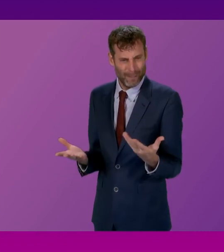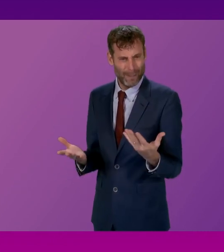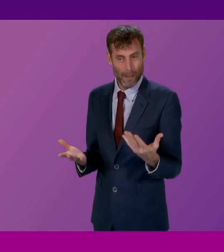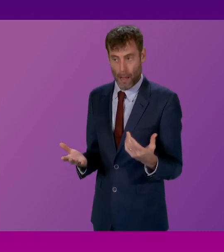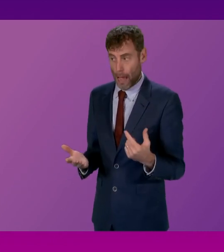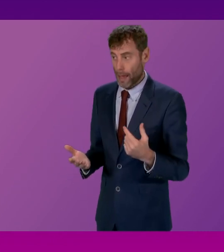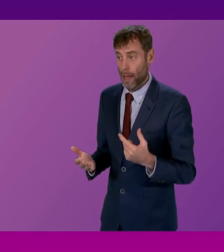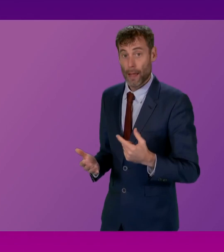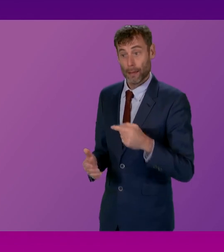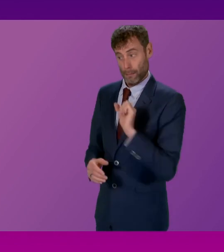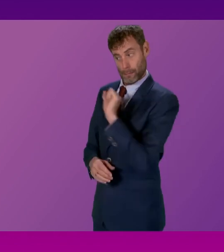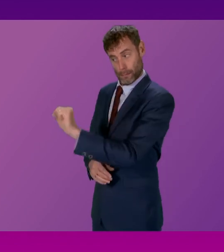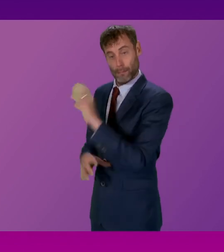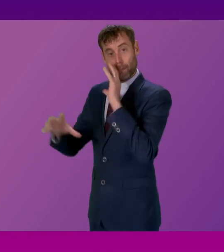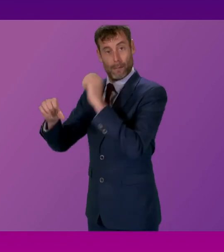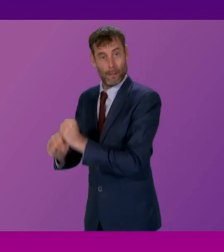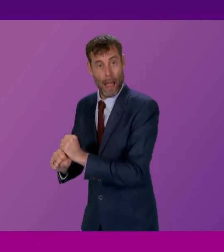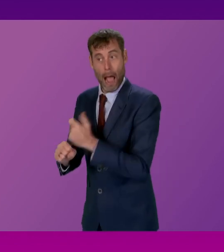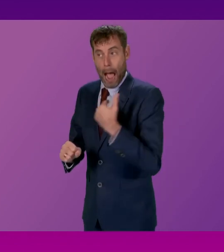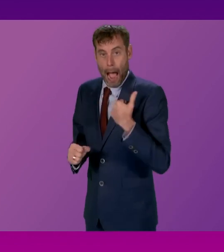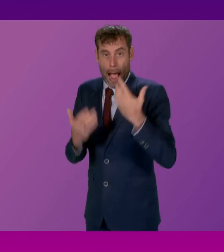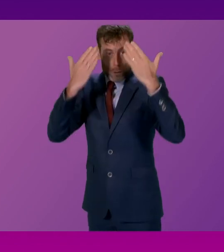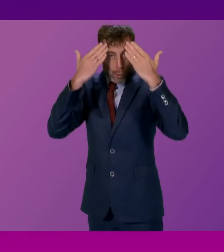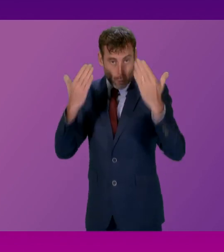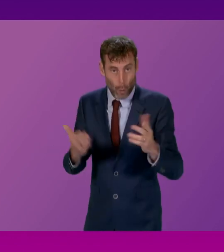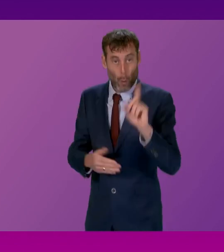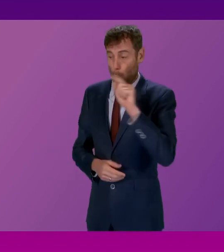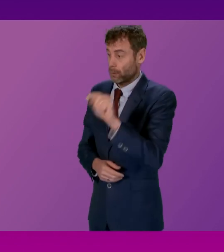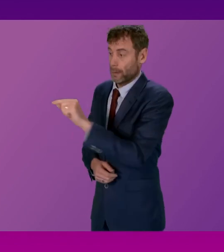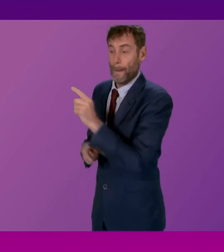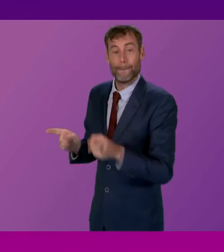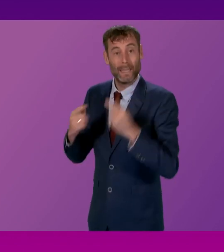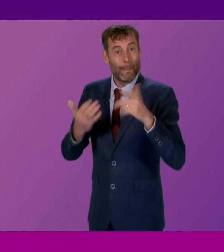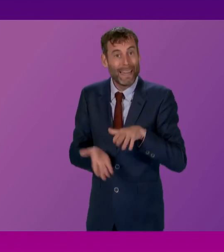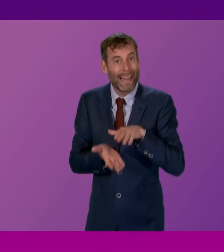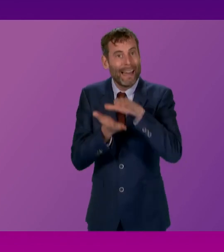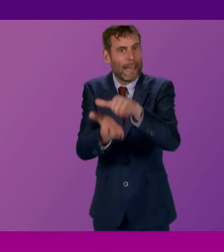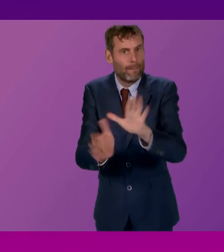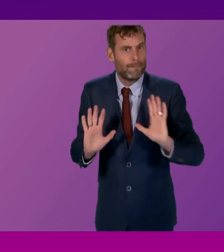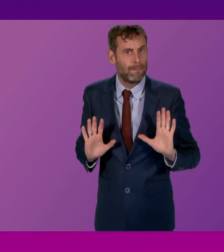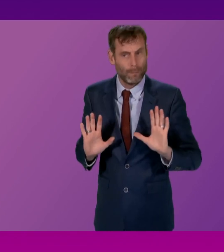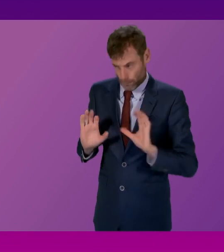could know whether former ministers have or have not submitted information— Members, let us hear the First Minister.